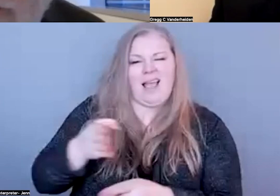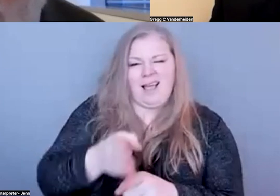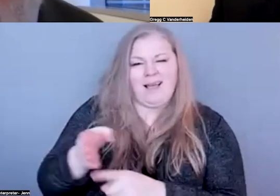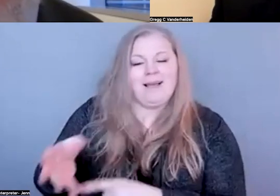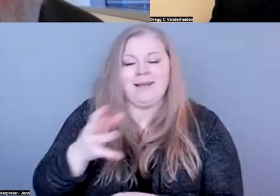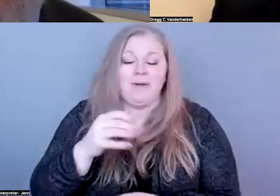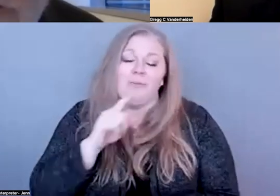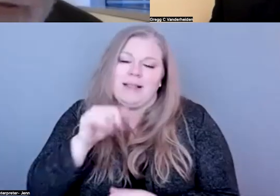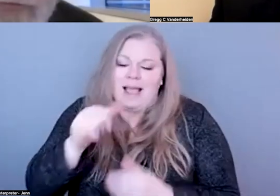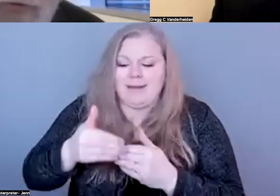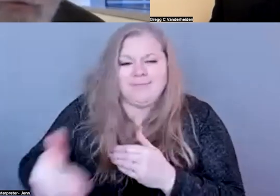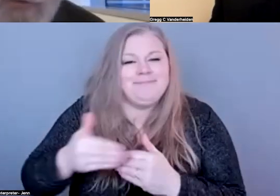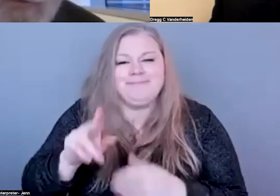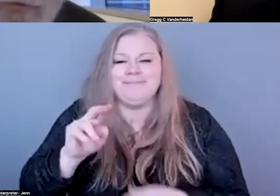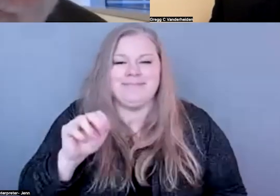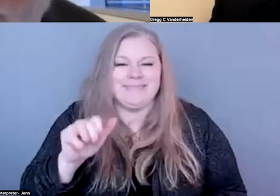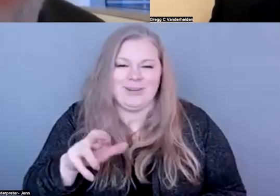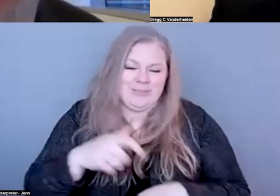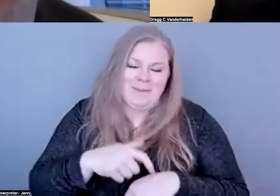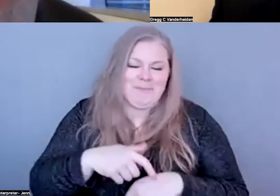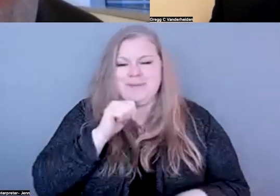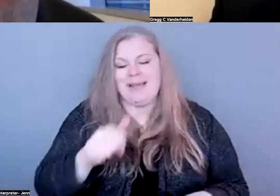We were talking, of course, looking 20 years ahead.